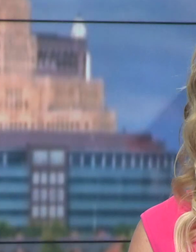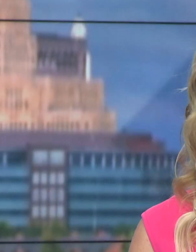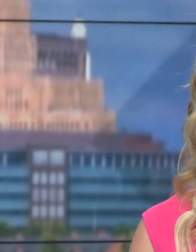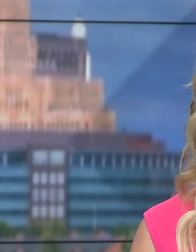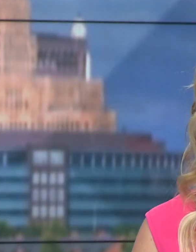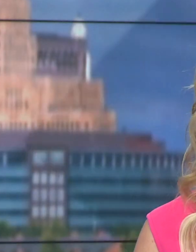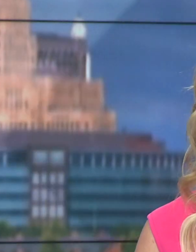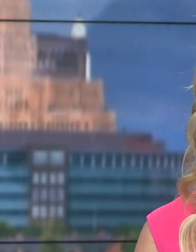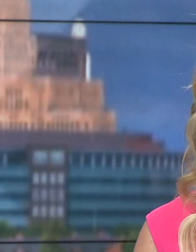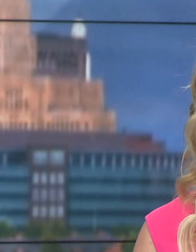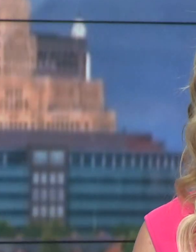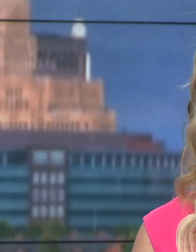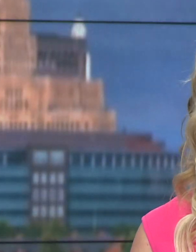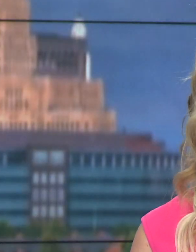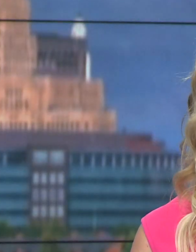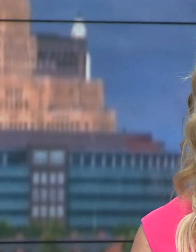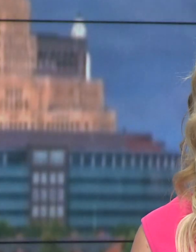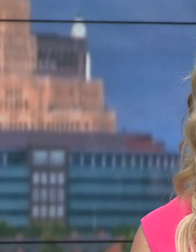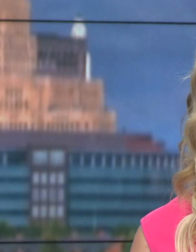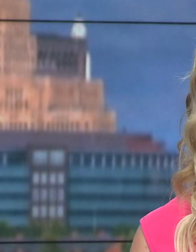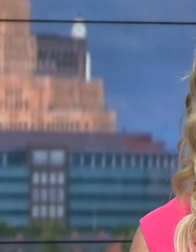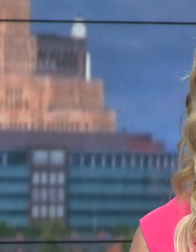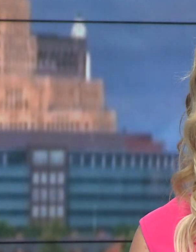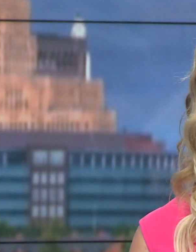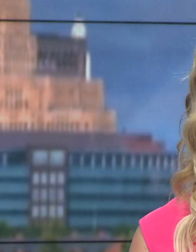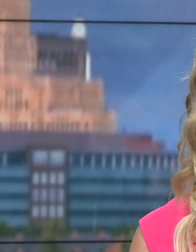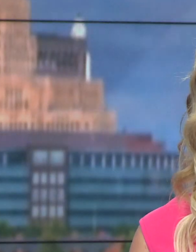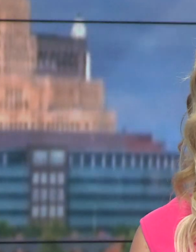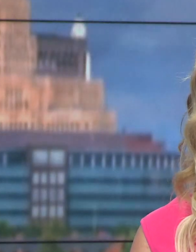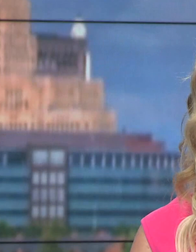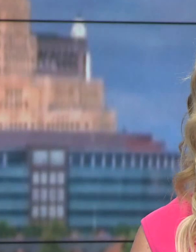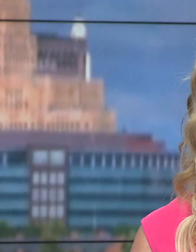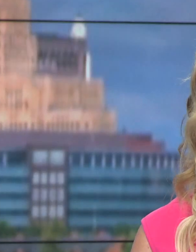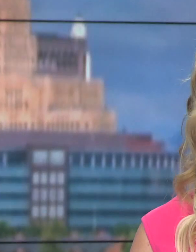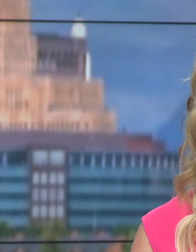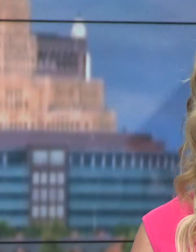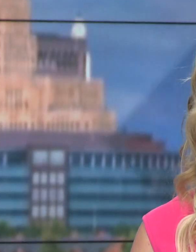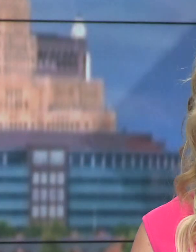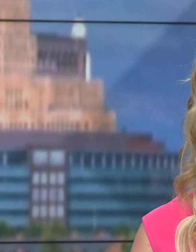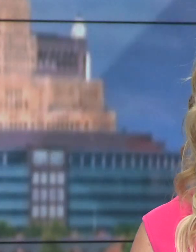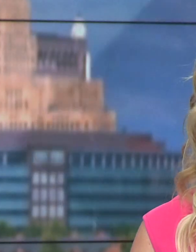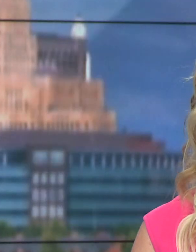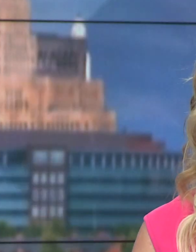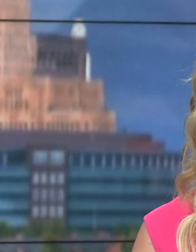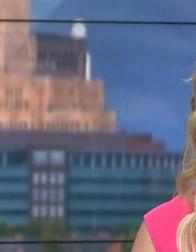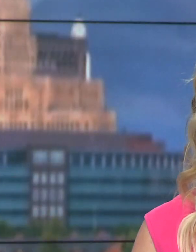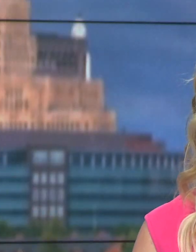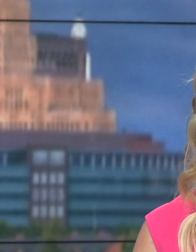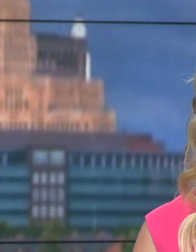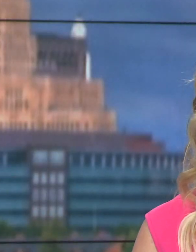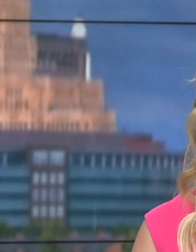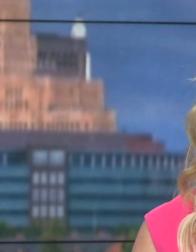THINGS THINGS TURNED THINGS TURNED RATHER THINGS TURNED RATHER "SPORTING" THINGS TURNED RATHER "SPORTING" TODAY, THINGS TURNED RATHER "SPORTING" TODAY, WHEN THINGS TURNED RATHER "SPORTING" TODAY, WHEN ERIE RATHER "SPORTING" TODAY, WHEN ERIE RATHER "SPORTING" TODAY, WHEN ERIE COUNTY RATHER "SPORTING" TODAY, WHEN ERIE COUNTY OFFICALS TODAY, WHEN ERIE COUNTY OFFICALS TODAY, WHEN ERIE COUNTY OFFICALS GAVE TODAY, WHEN ERIE COUNTY OFFICALS GAVE THIER TODAY, WHEN ERIE COUNTY OFFICALS GAVE THIER WEEKLY COUNTY OFFICALS GAVE THIER WEEKLY COUNTY OFFICALS GAVE THIER WEEKLY COVID-19 COUNTY OFFICALS GAVE THIER WEEKLY COVID-19 UPDATE GAVE THIER WEEKLY COVID-19 UPDATE GAVE THIER WEEKLY COVID-19 UPDATE DAVE GAVE THIER WEEKLY COVID-19 UPDATE DAVE MCKINLEY